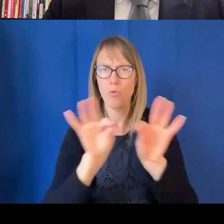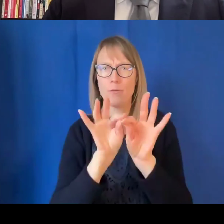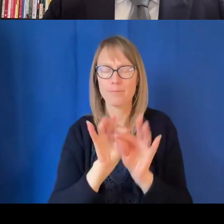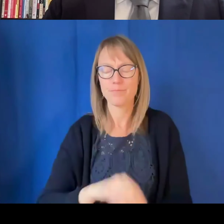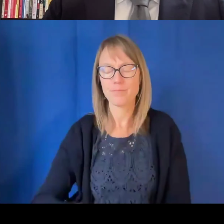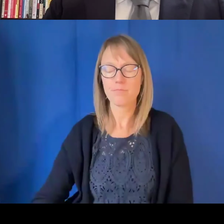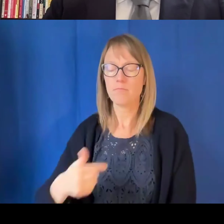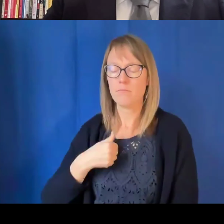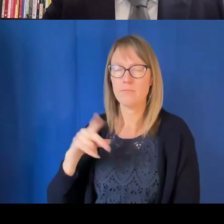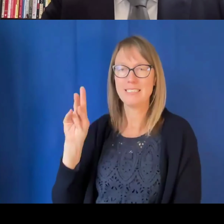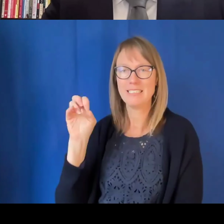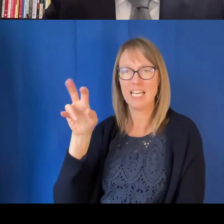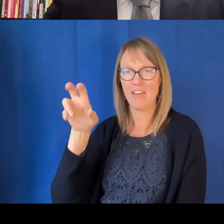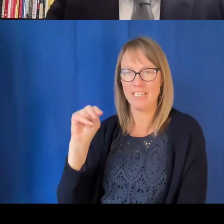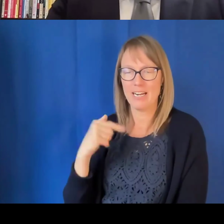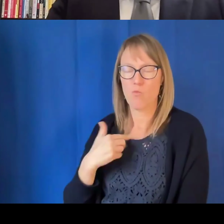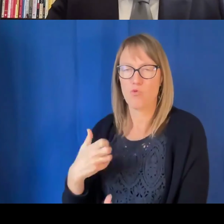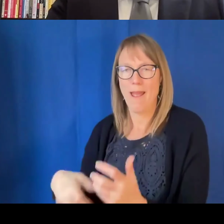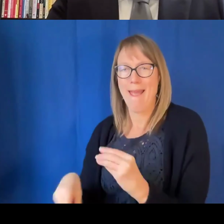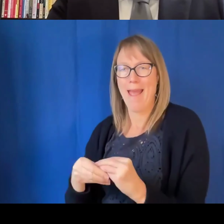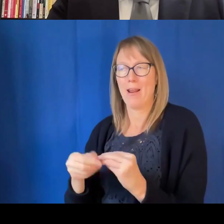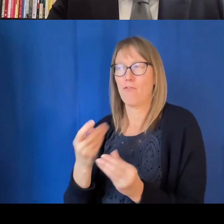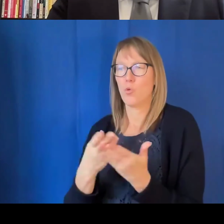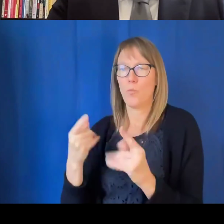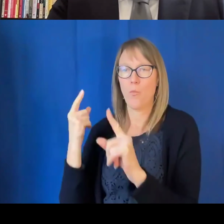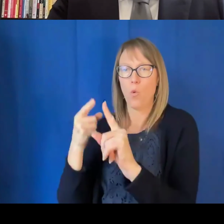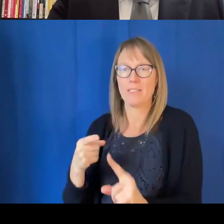I would add a couple of things to that. I've mentioned this house I'm trying to do,